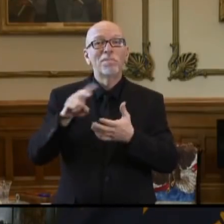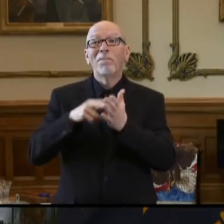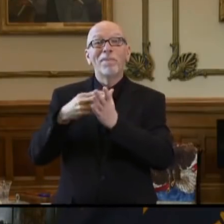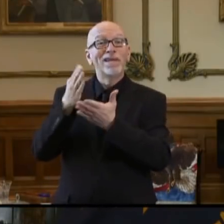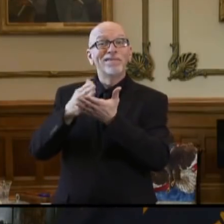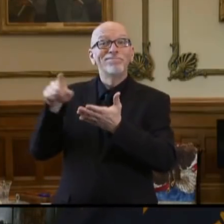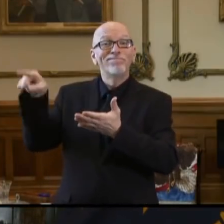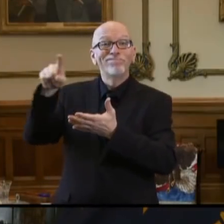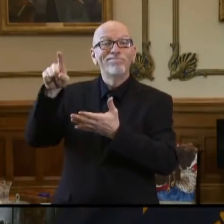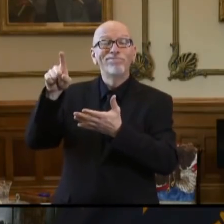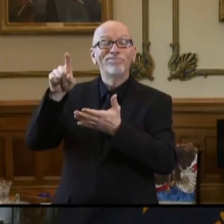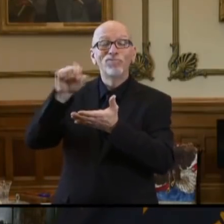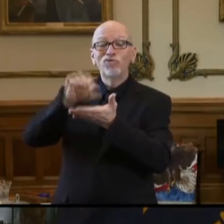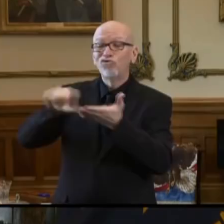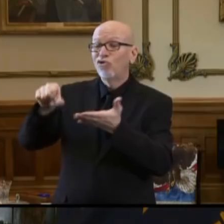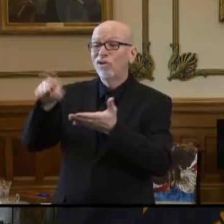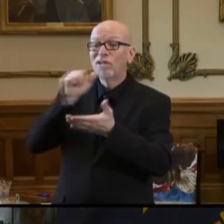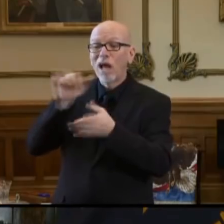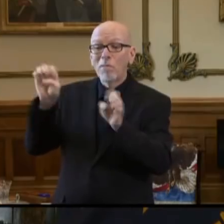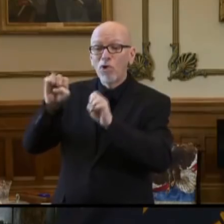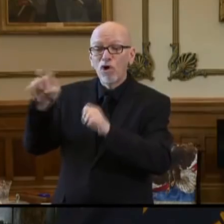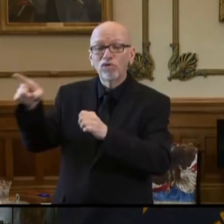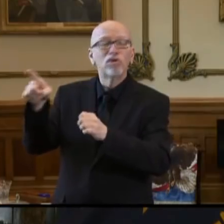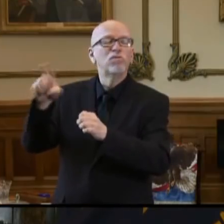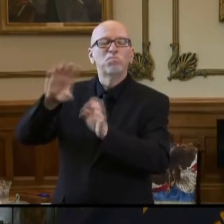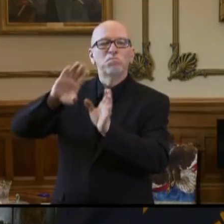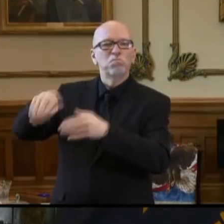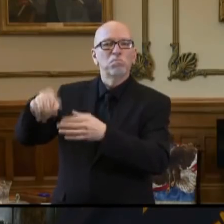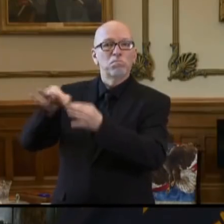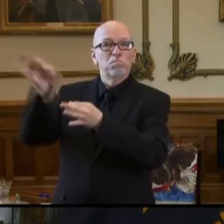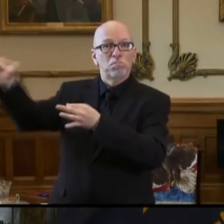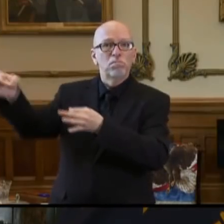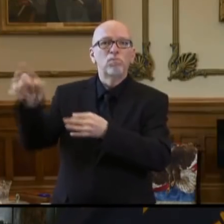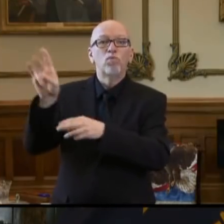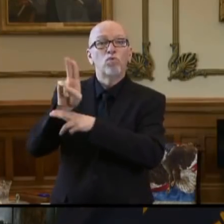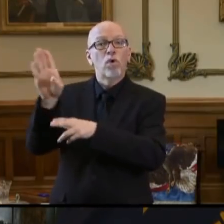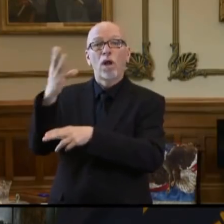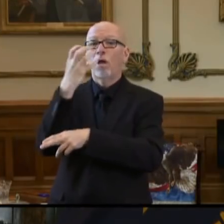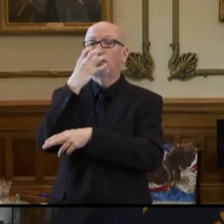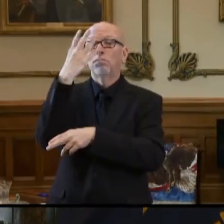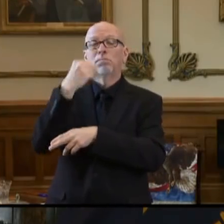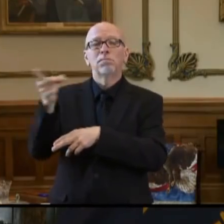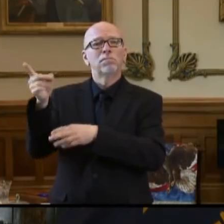TO THAT, WE'RE WORKING TO TAKE ANESTHESIA MACHINES THAT WE MENTIONED STOPPING ELECTIVE SURGERIES THAT ALLOWS US TO